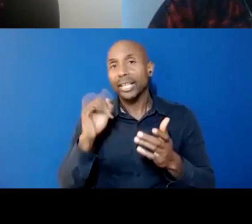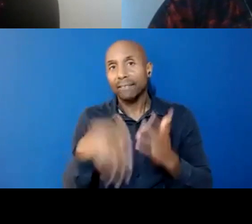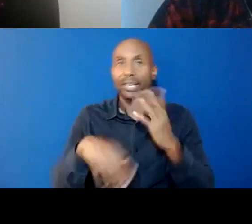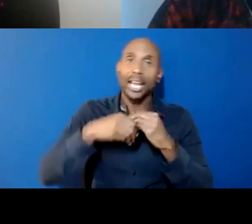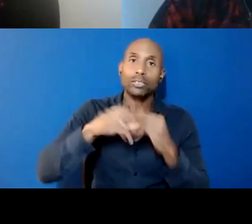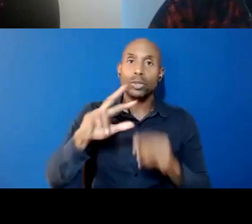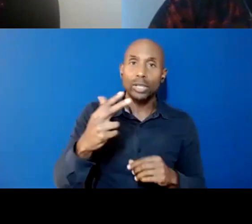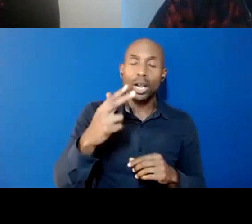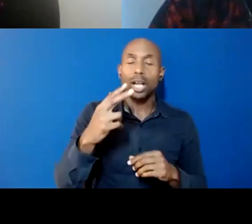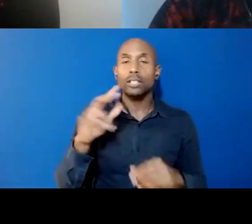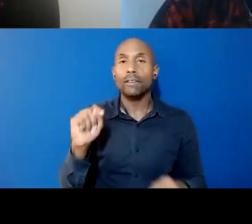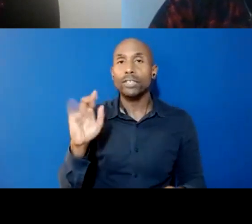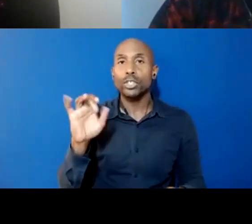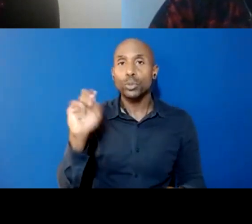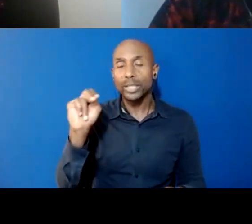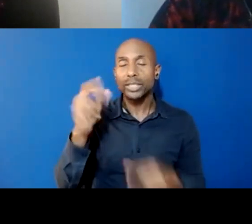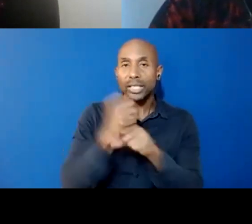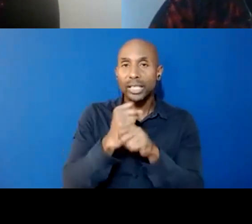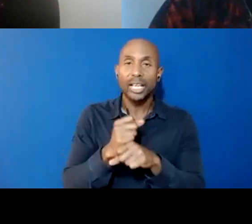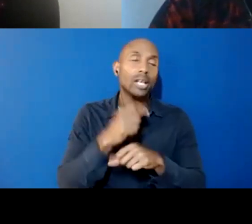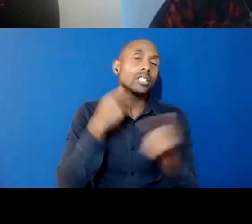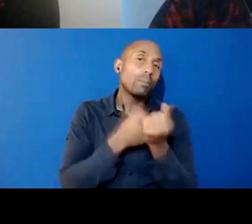and you support this environmental initiative or something like that.